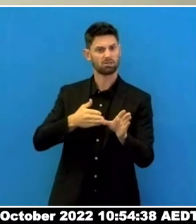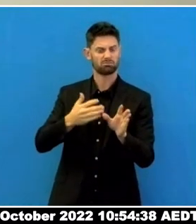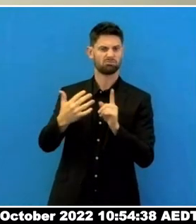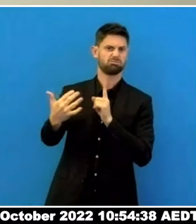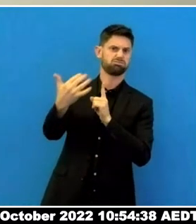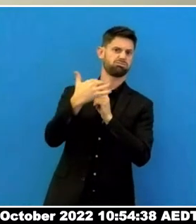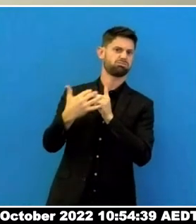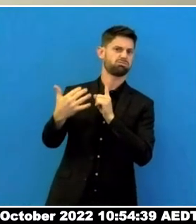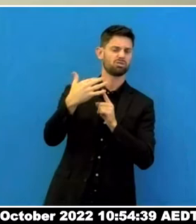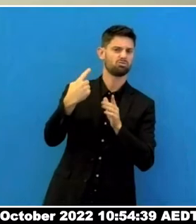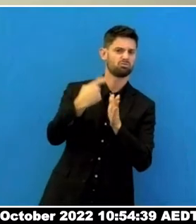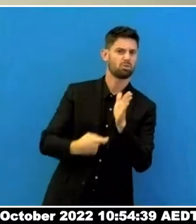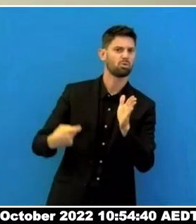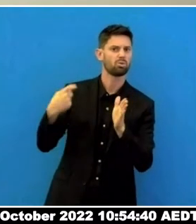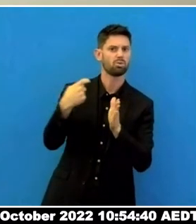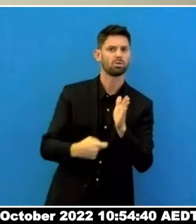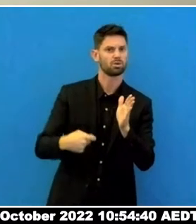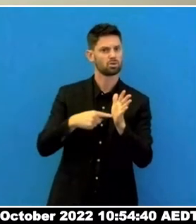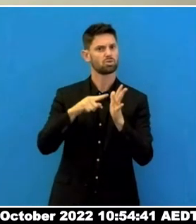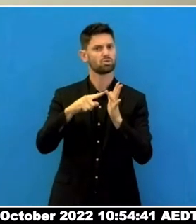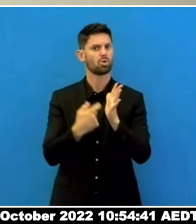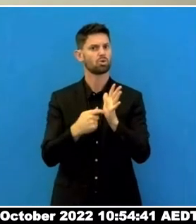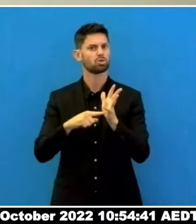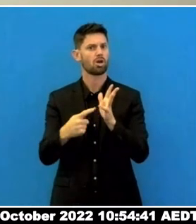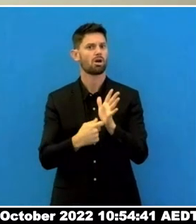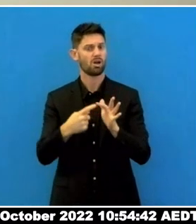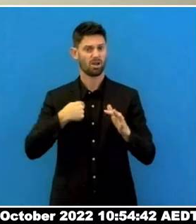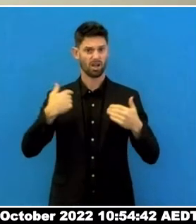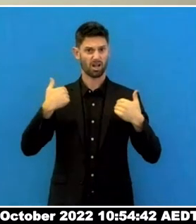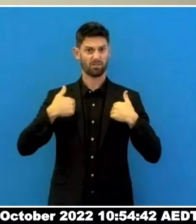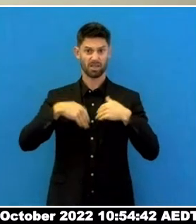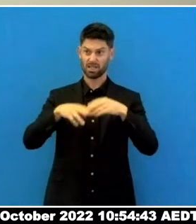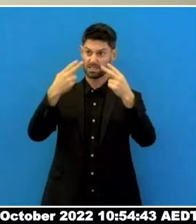I lived in a plastic tent with 25 to 30 other people.